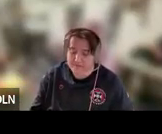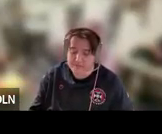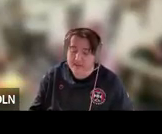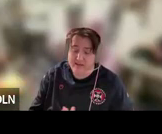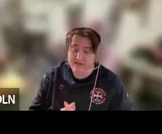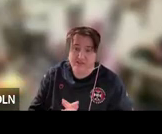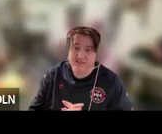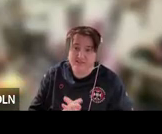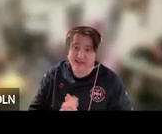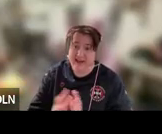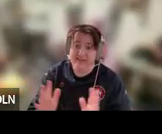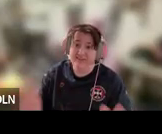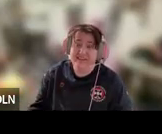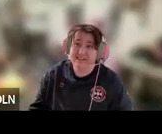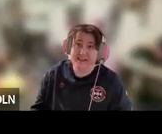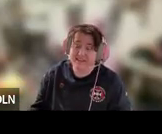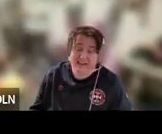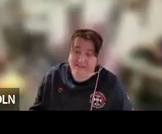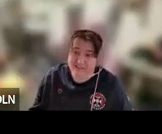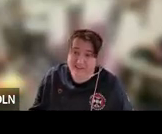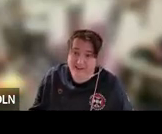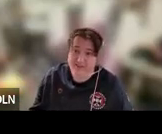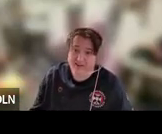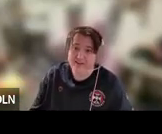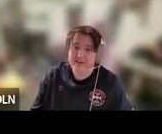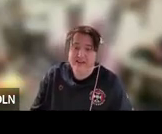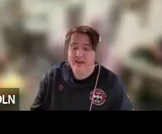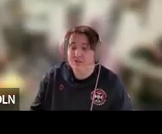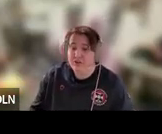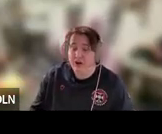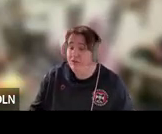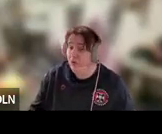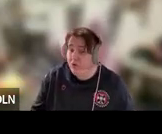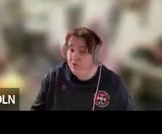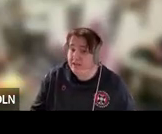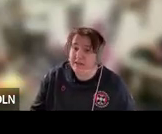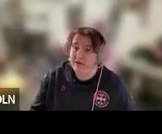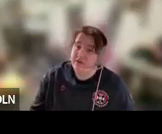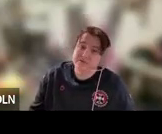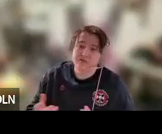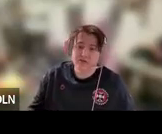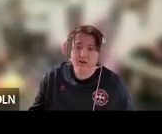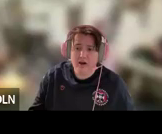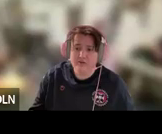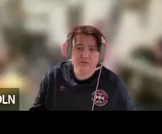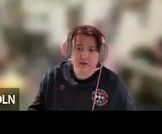They just, they have links to, I think, everything out there. And you can call them, or you can email them, so if you're uncomfortable